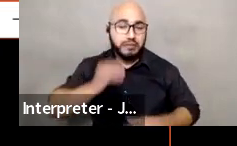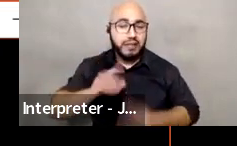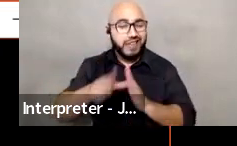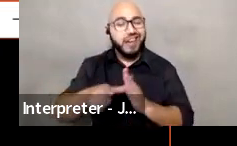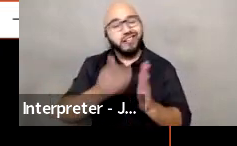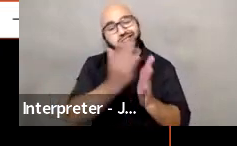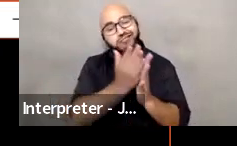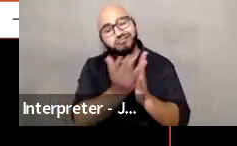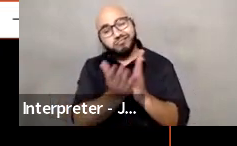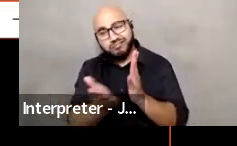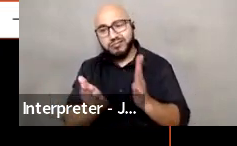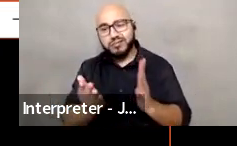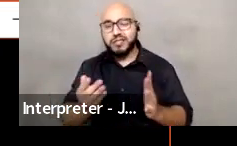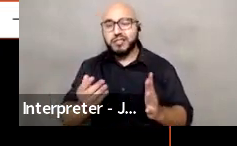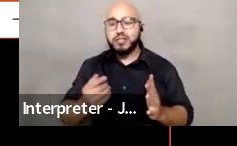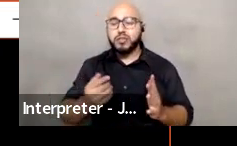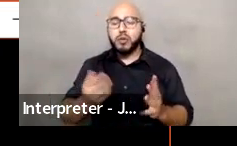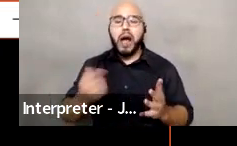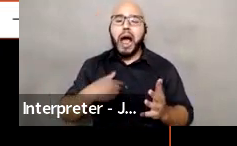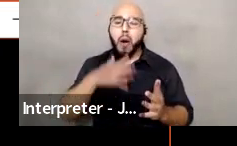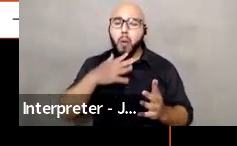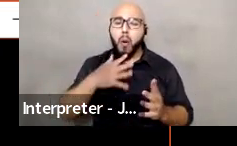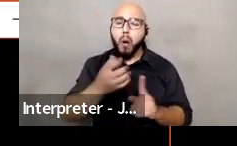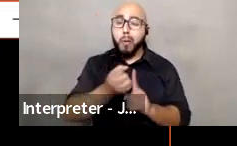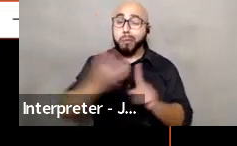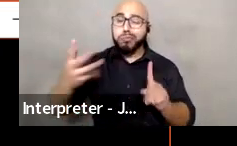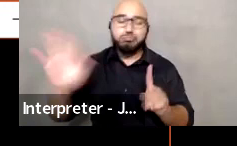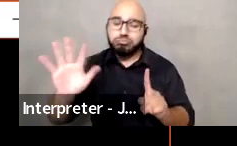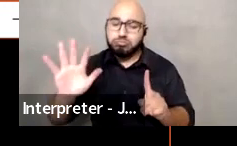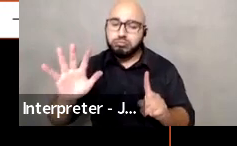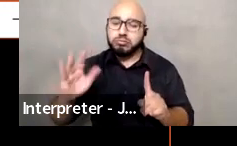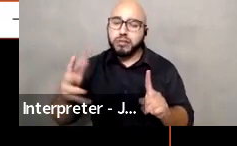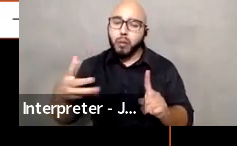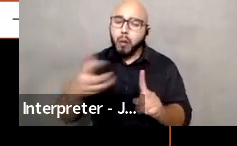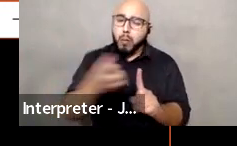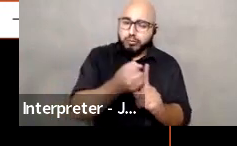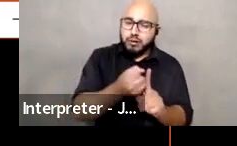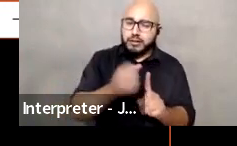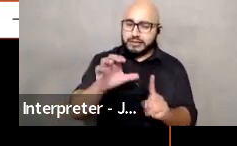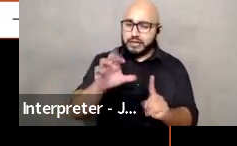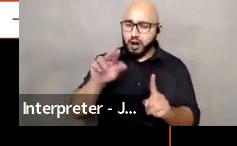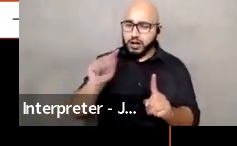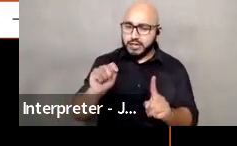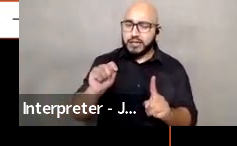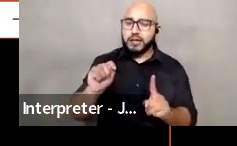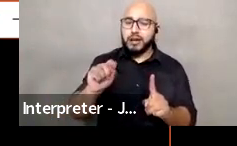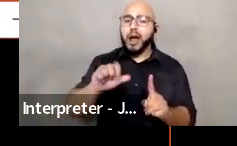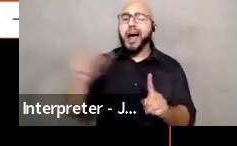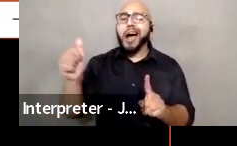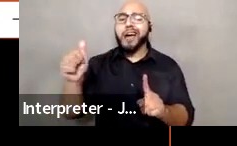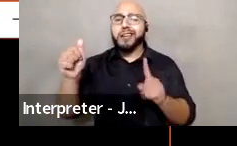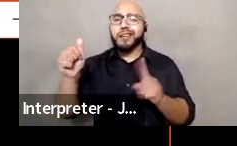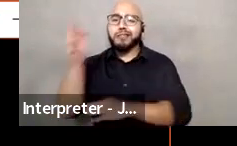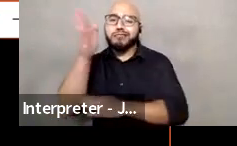So maybe I'll not talk too much. About CRT if you have a question about it. At some point. Critical race theory.